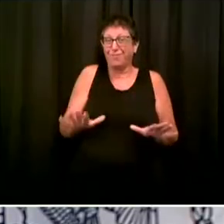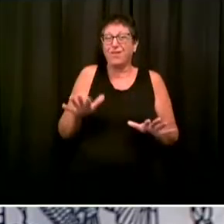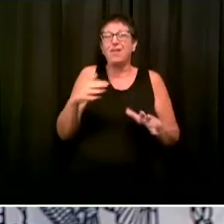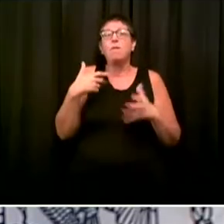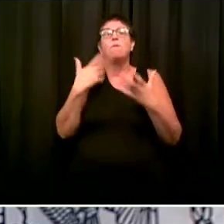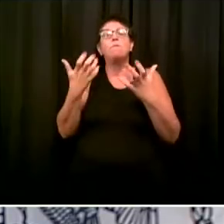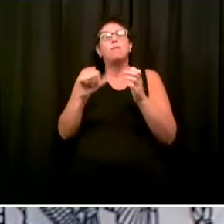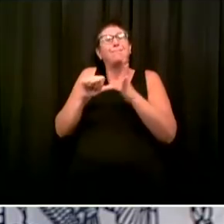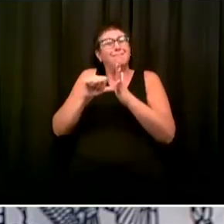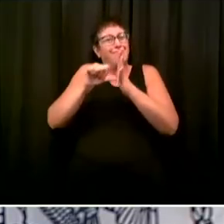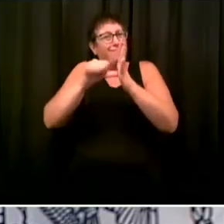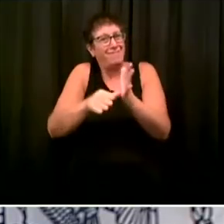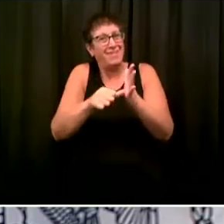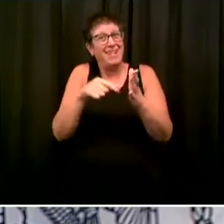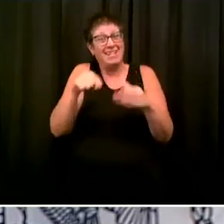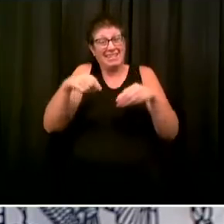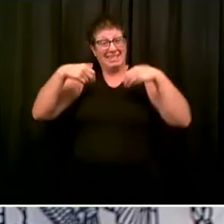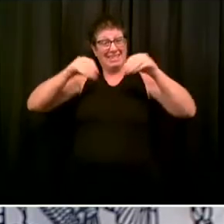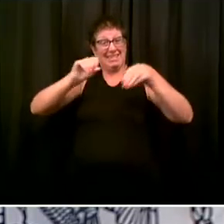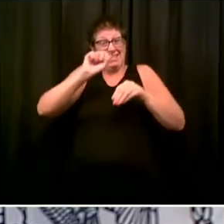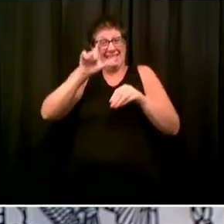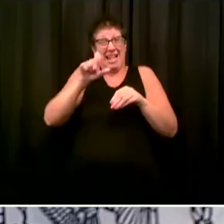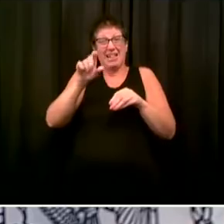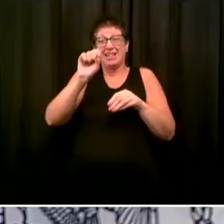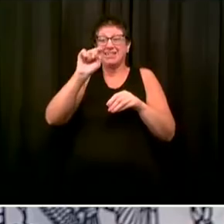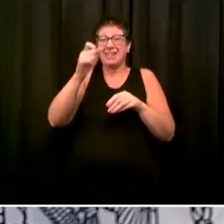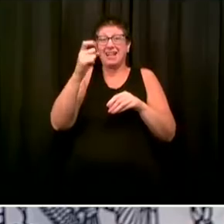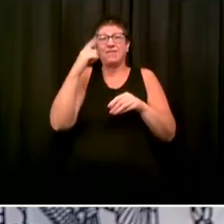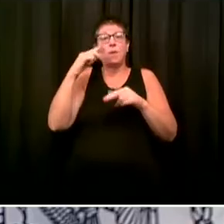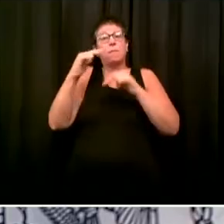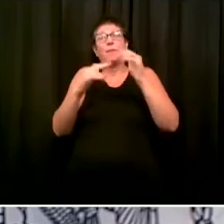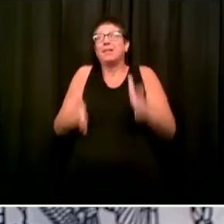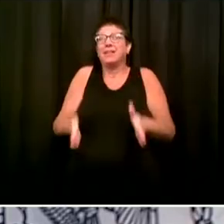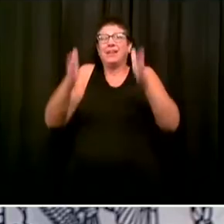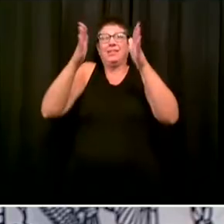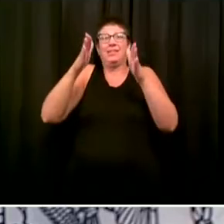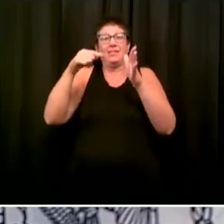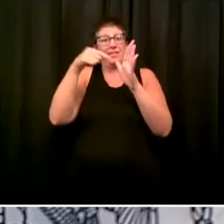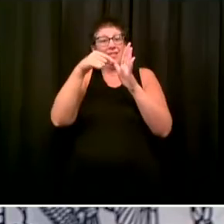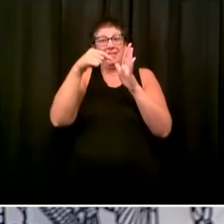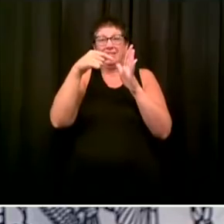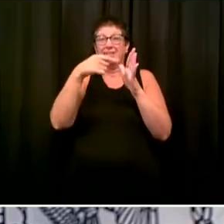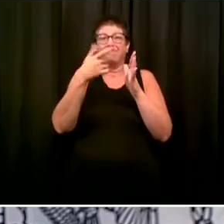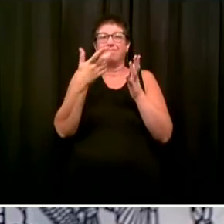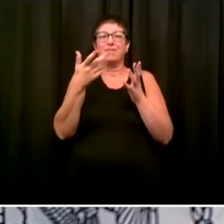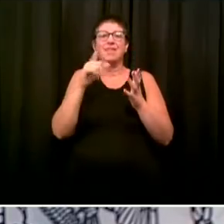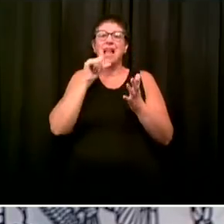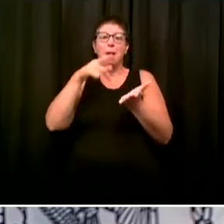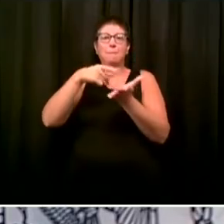SCHEDULED, IT HADEE BN POTPSOEDN PREVIOUSLY, I WANT TO EMPHASIZE THS IIS PROPERTIEHHG O ABTHE